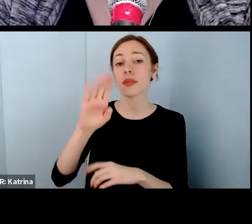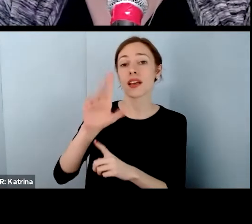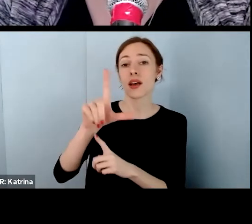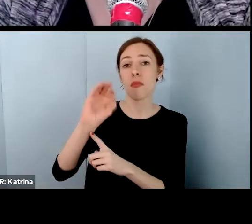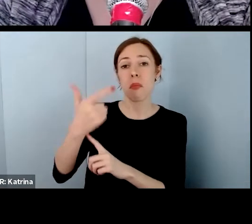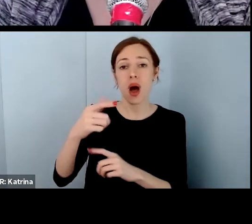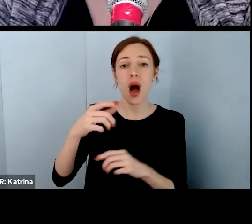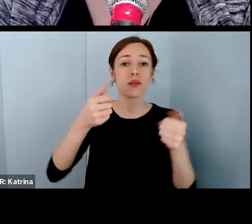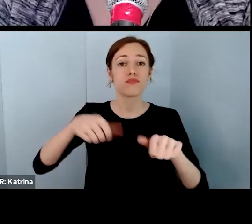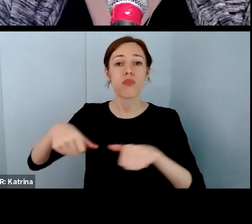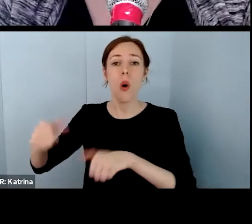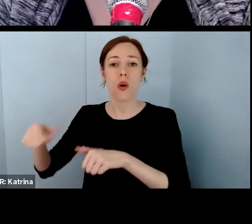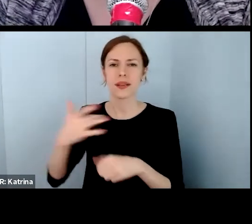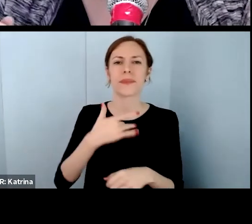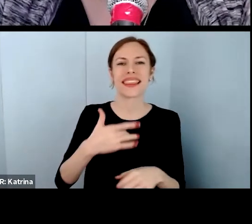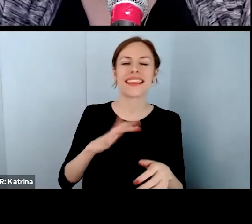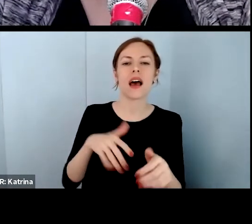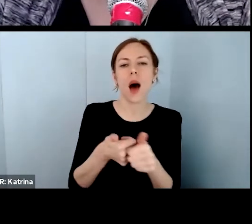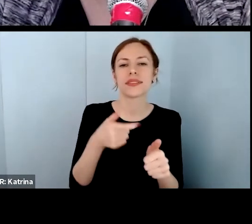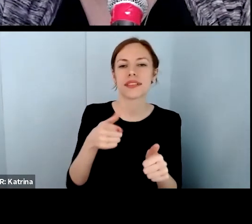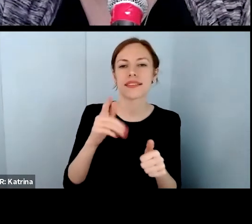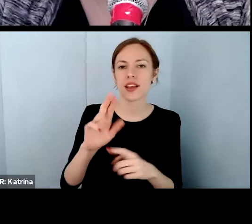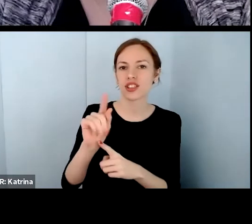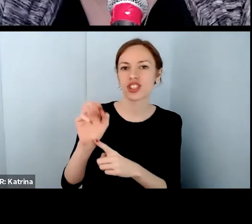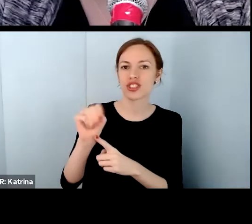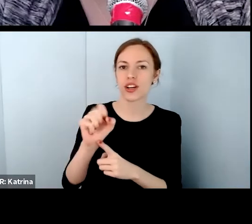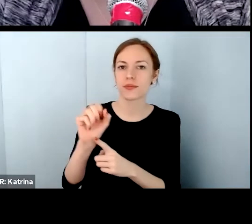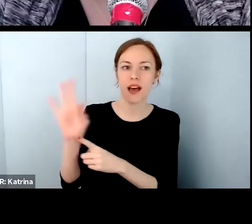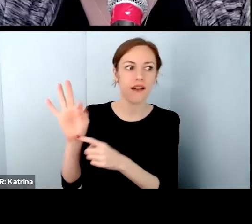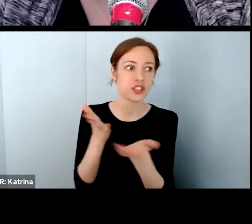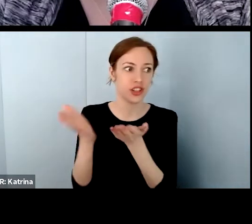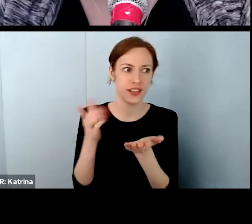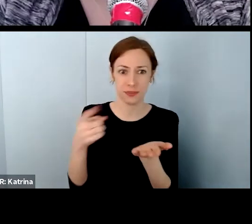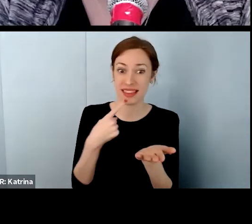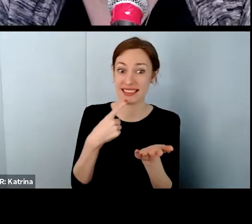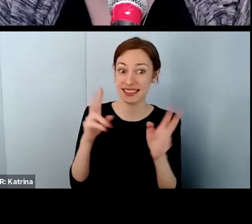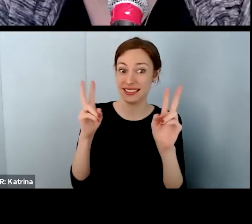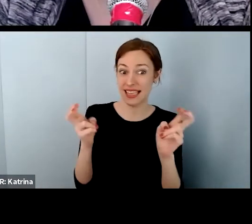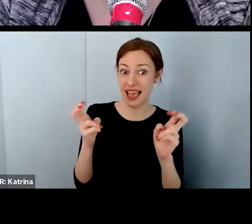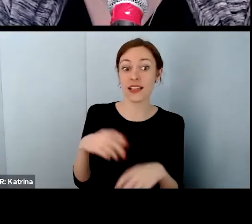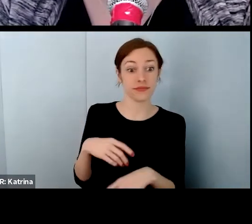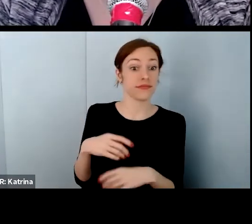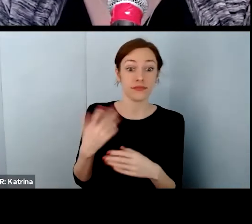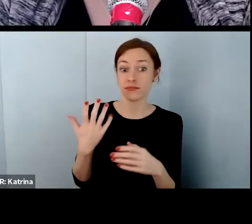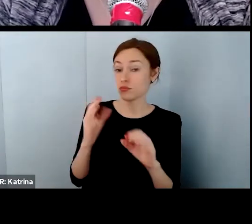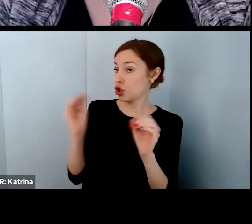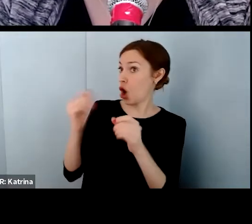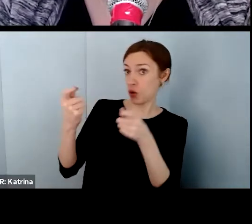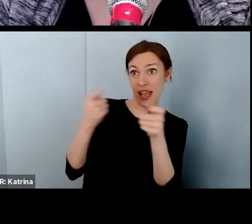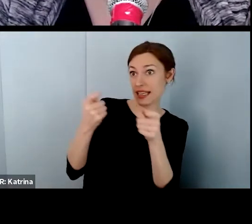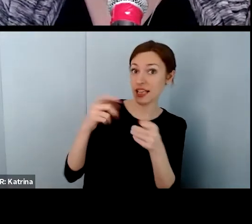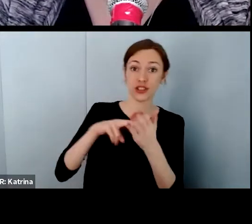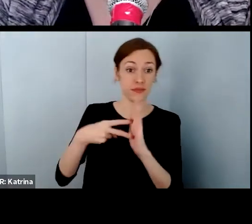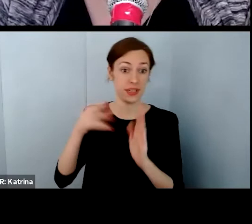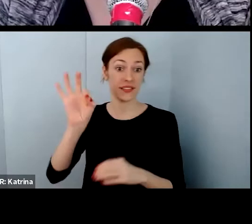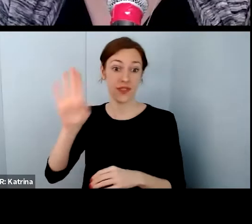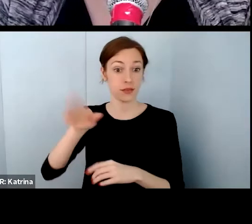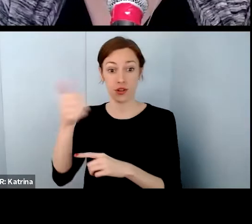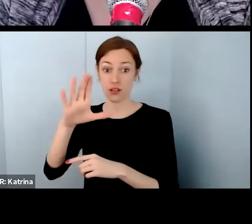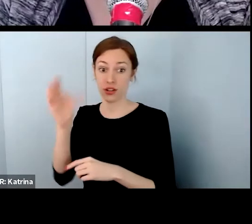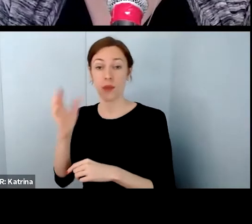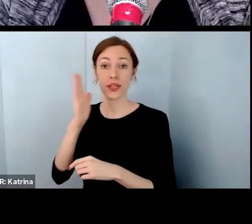updates to their terms of service, he says, In the absence of regulation Facebook and other companies are left to design their own policies. Yeah, that's true.